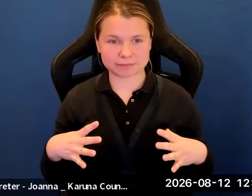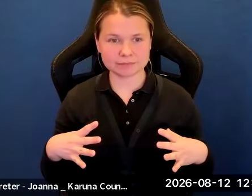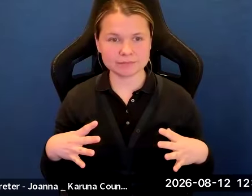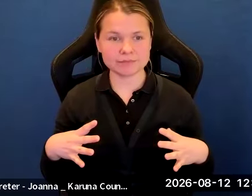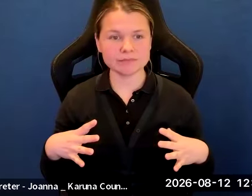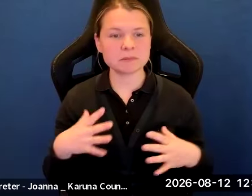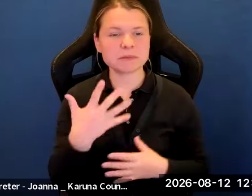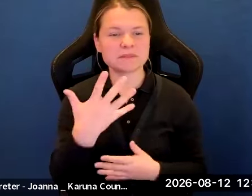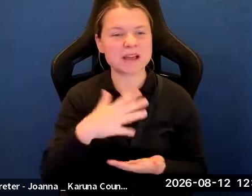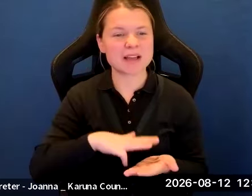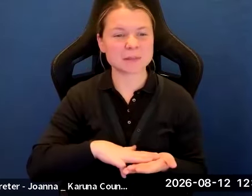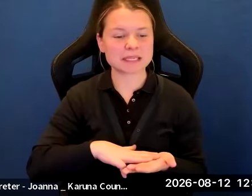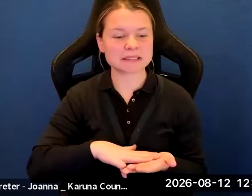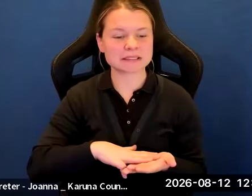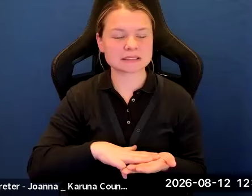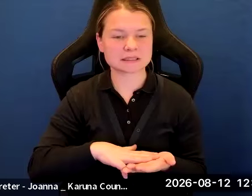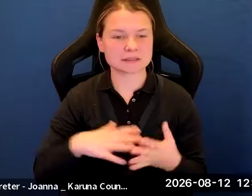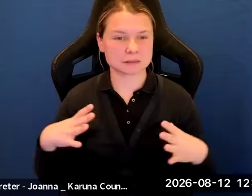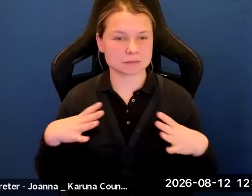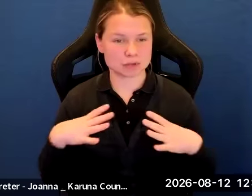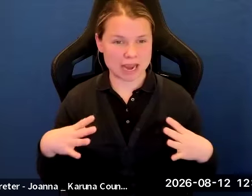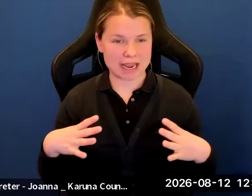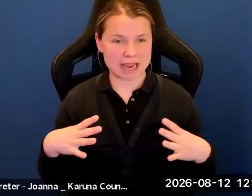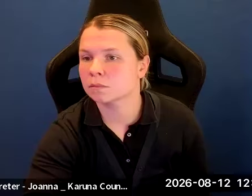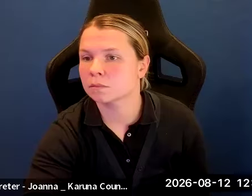So let us go for a break